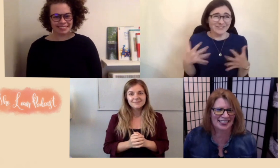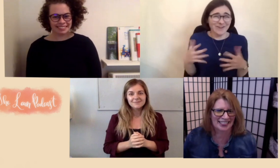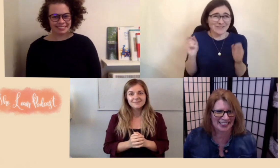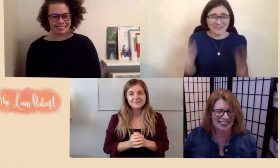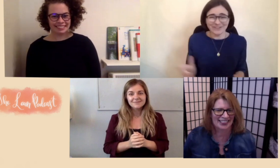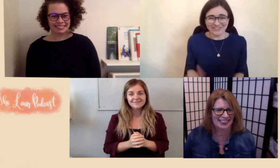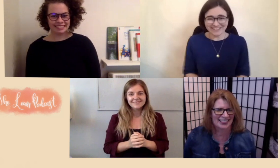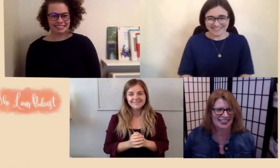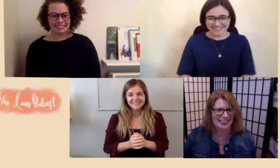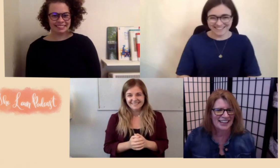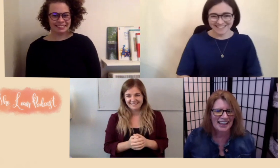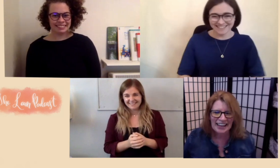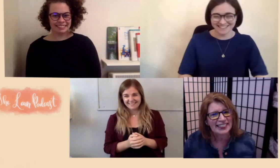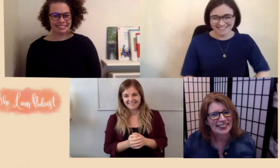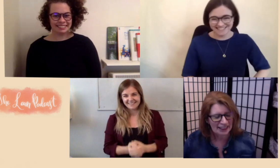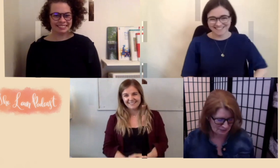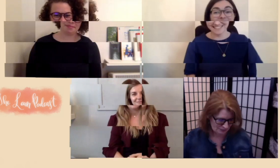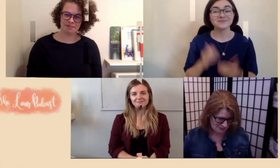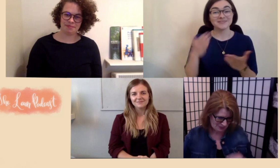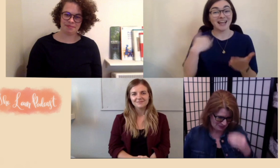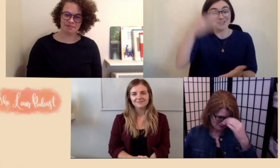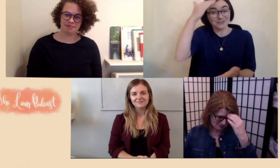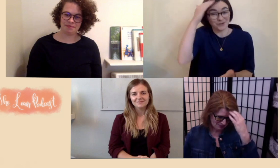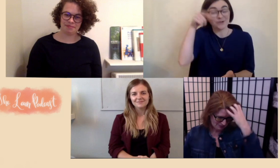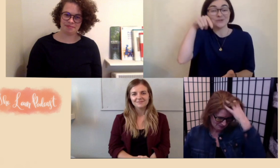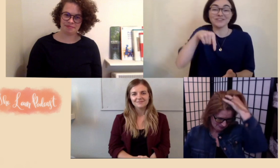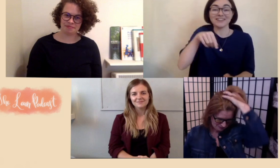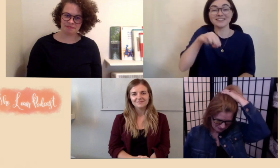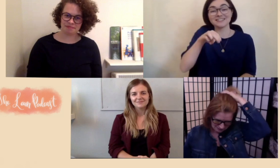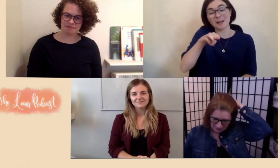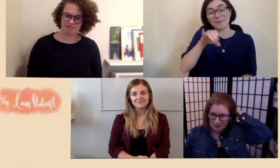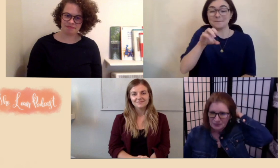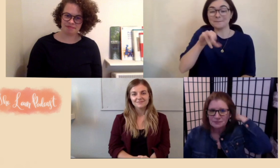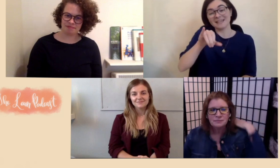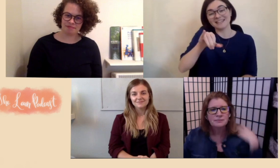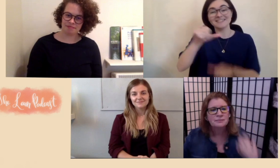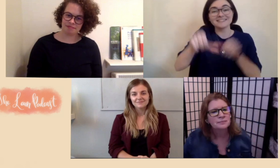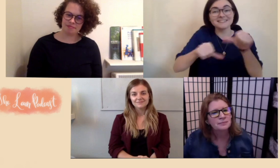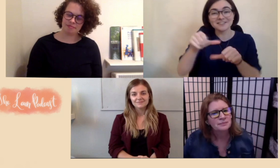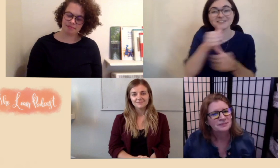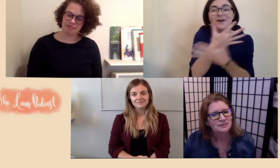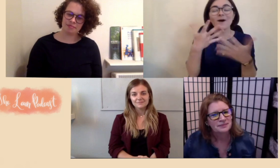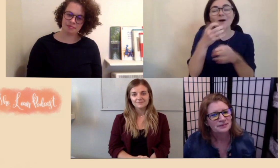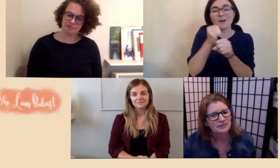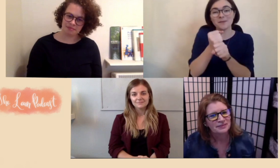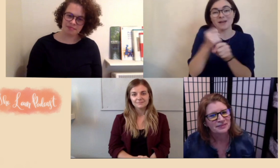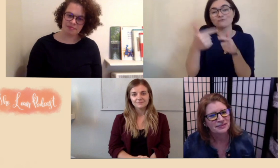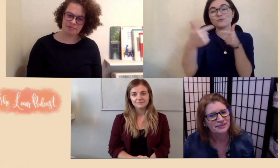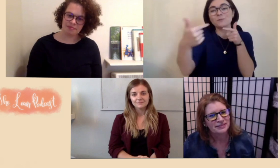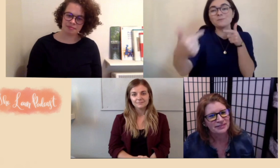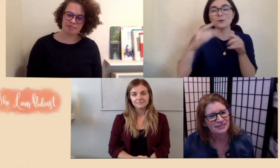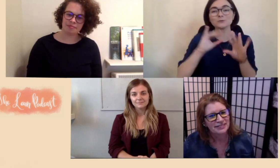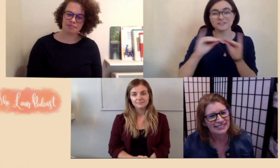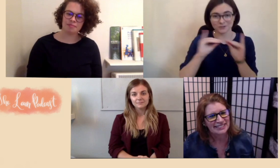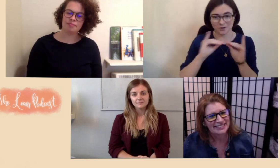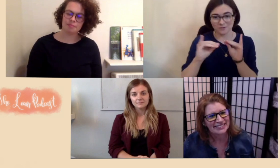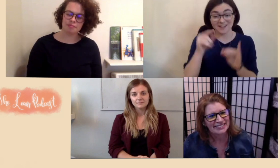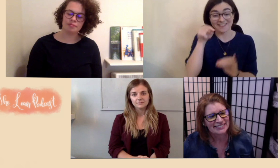As you know, our mini series is all about remote interpreting. And this particular episode is all about adapting.